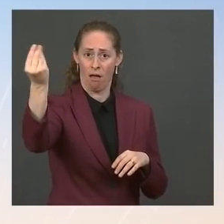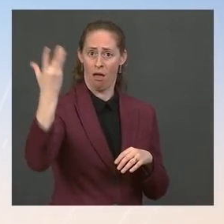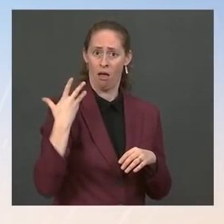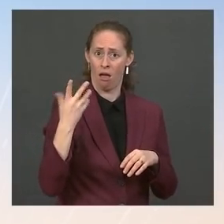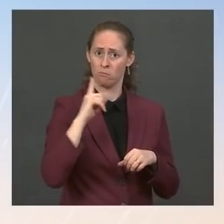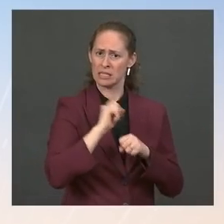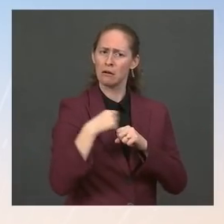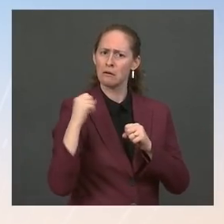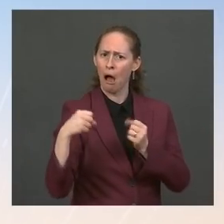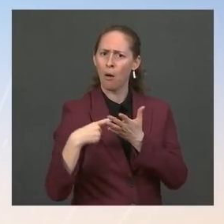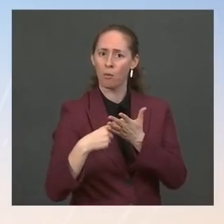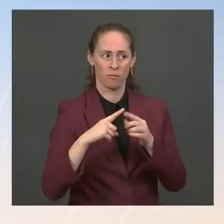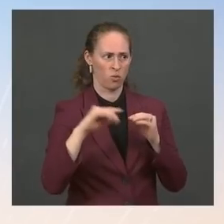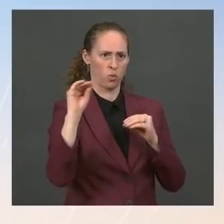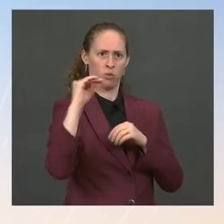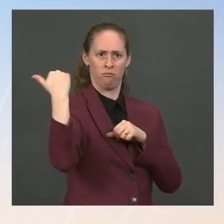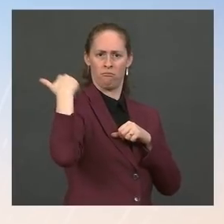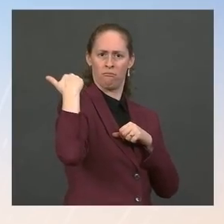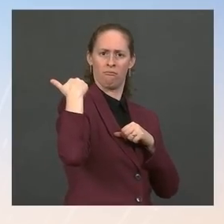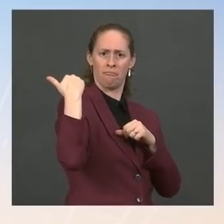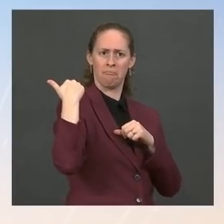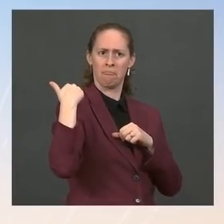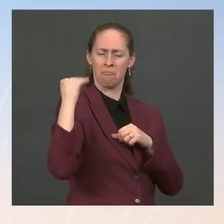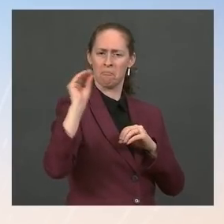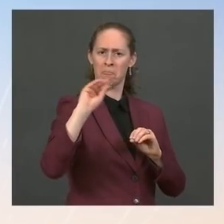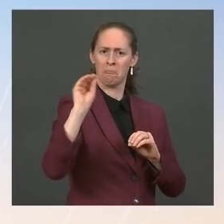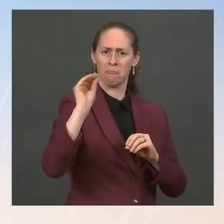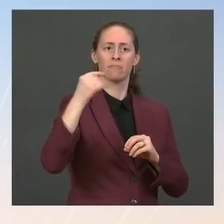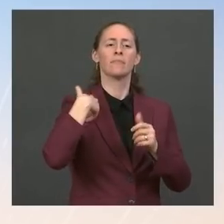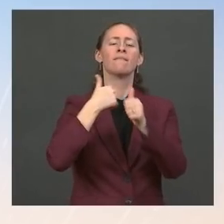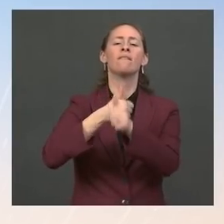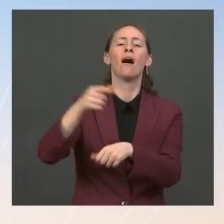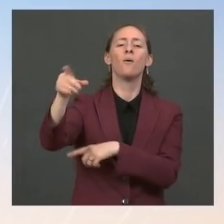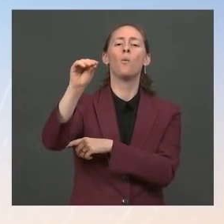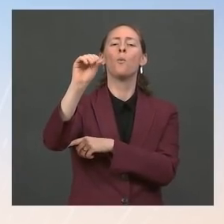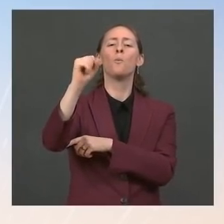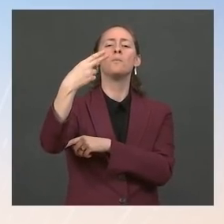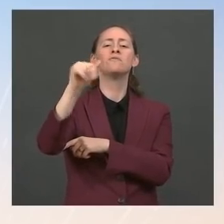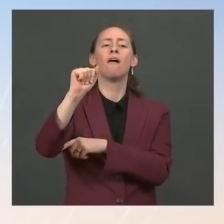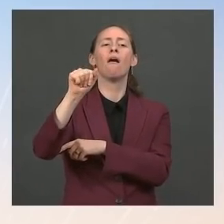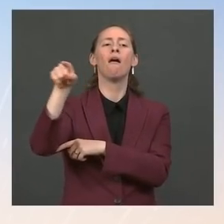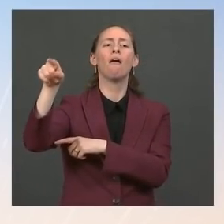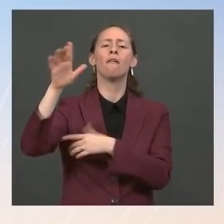the OSHA requirements -- the regulations that were put out just last week. And our view is that --